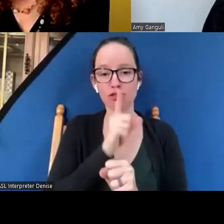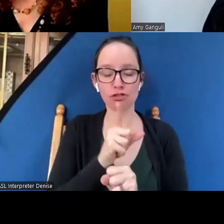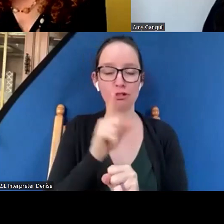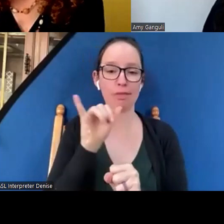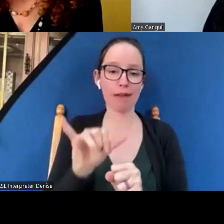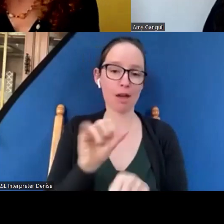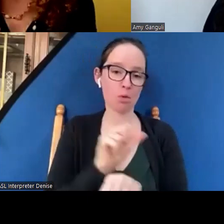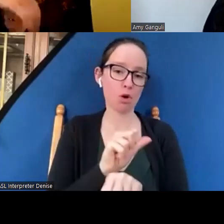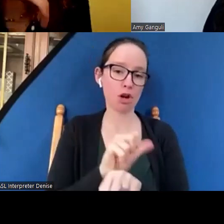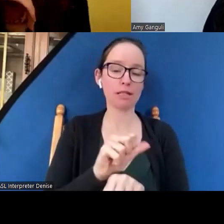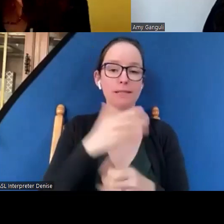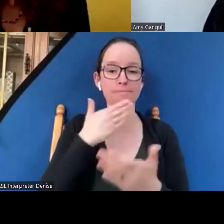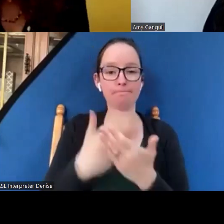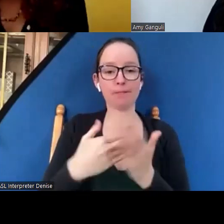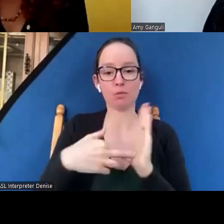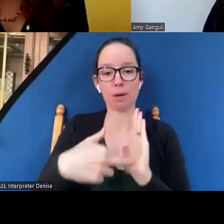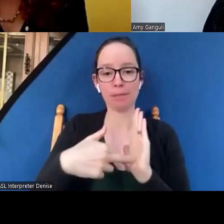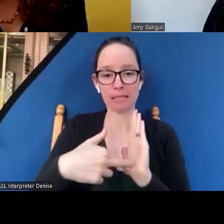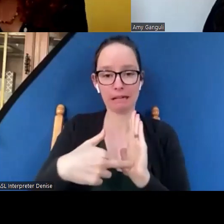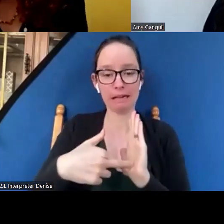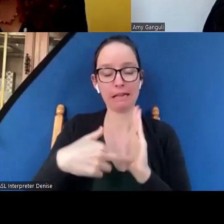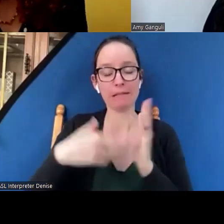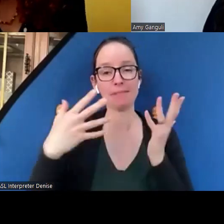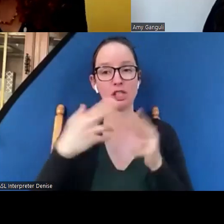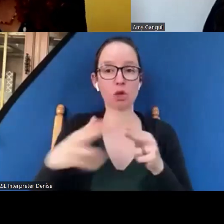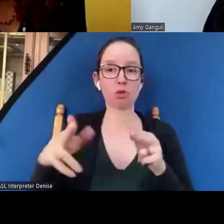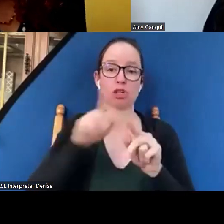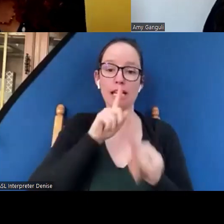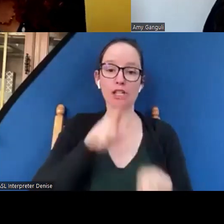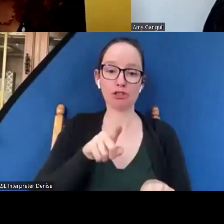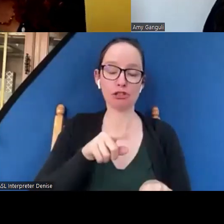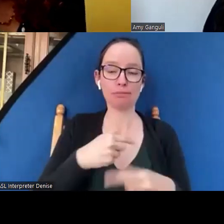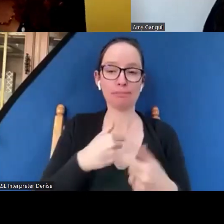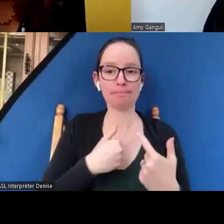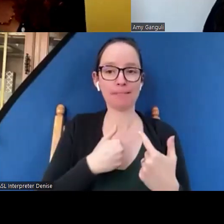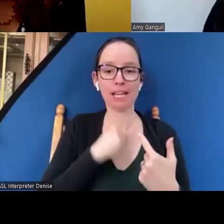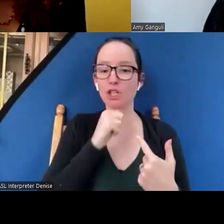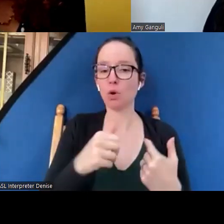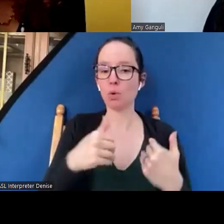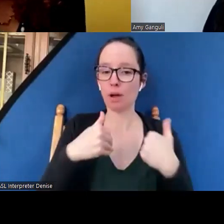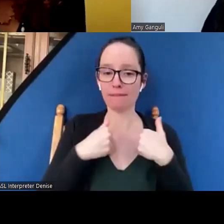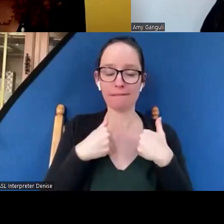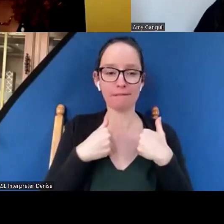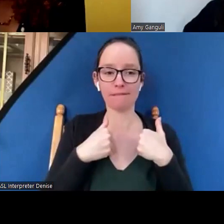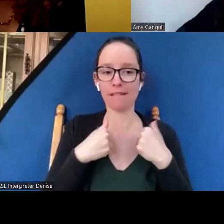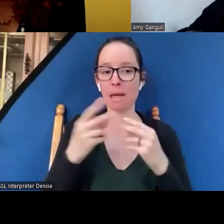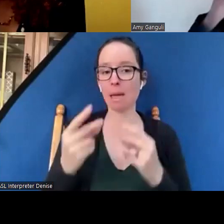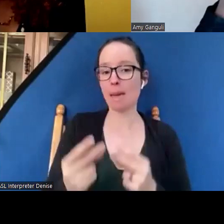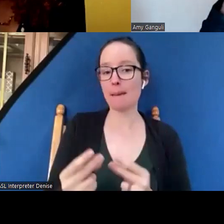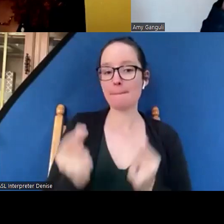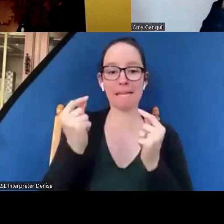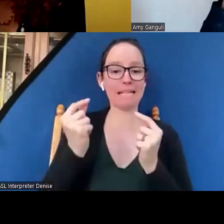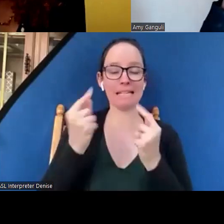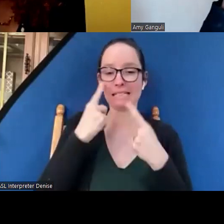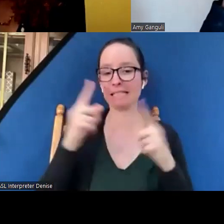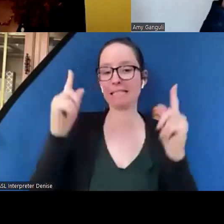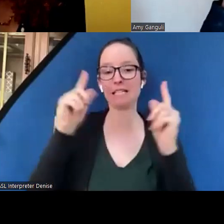So the short answer is I don't, I don't have a you know, immediate success story off the top of my mind about tenure